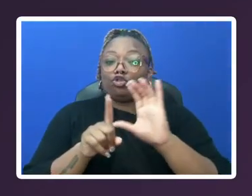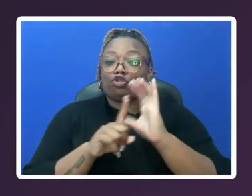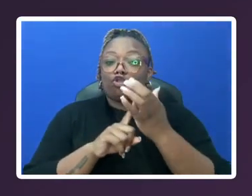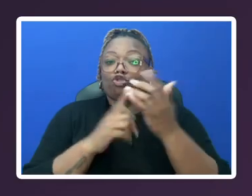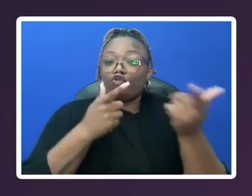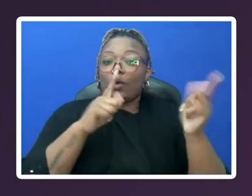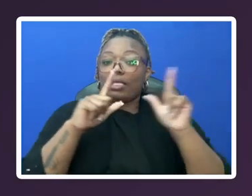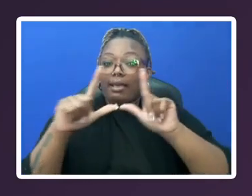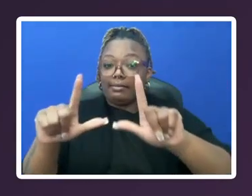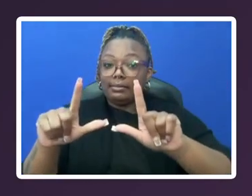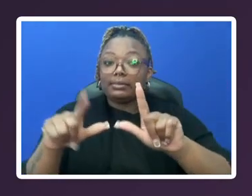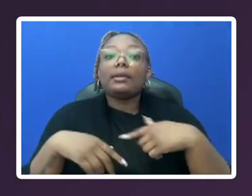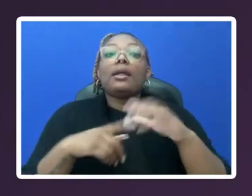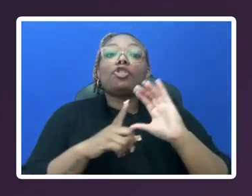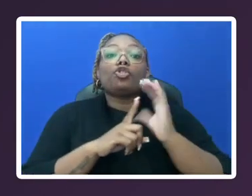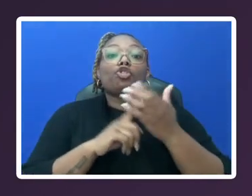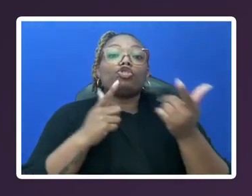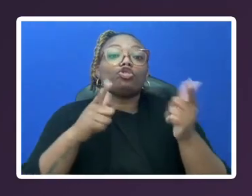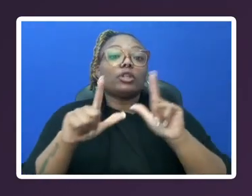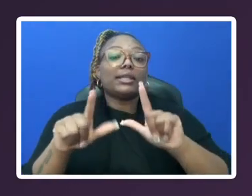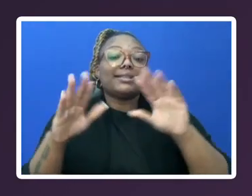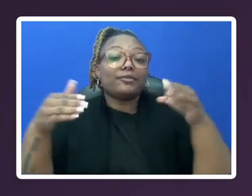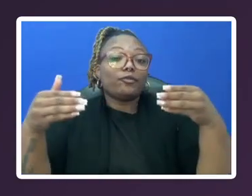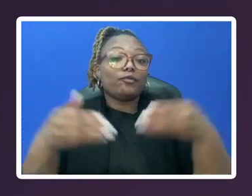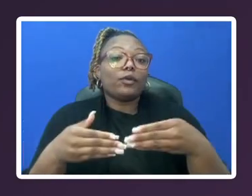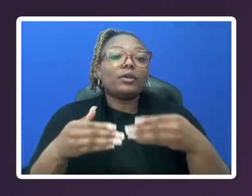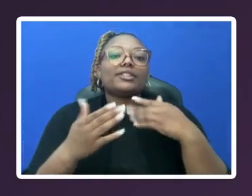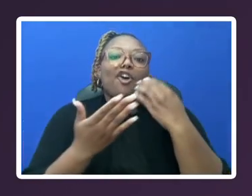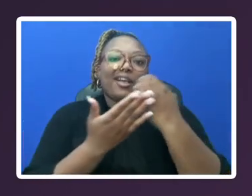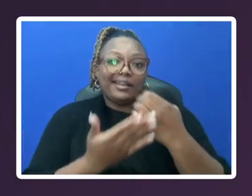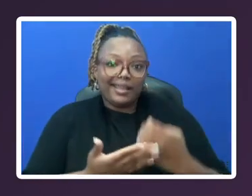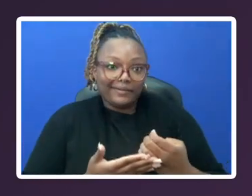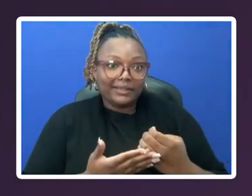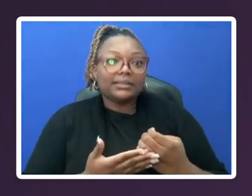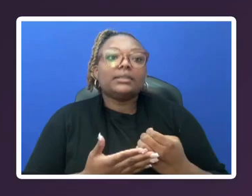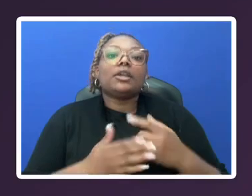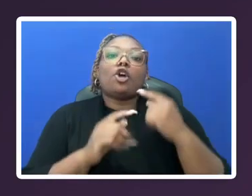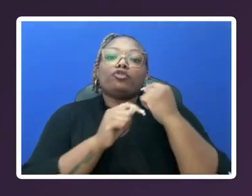the cultural lens focuses on evidence of tradition, value,